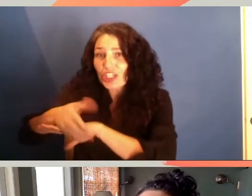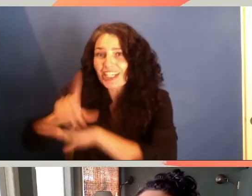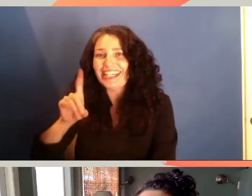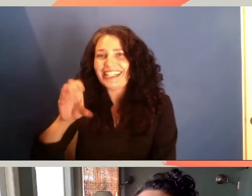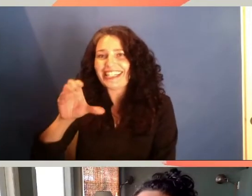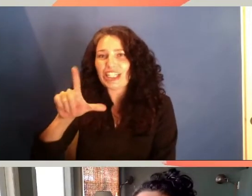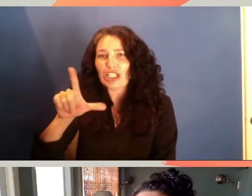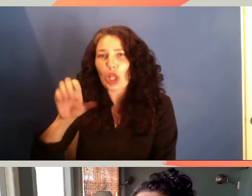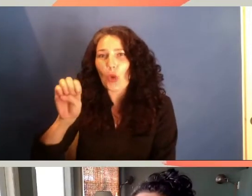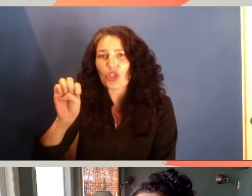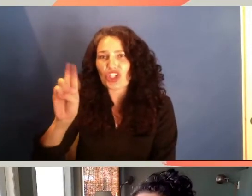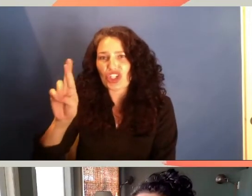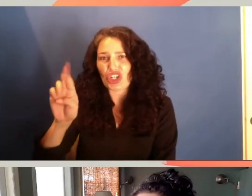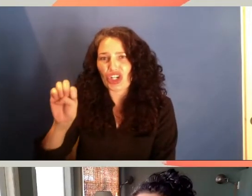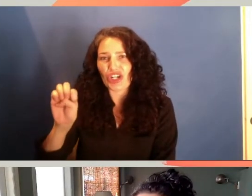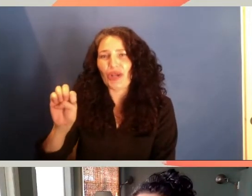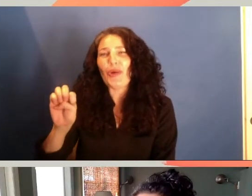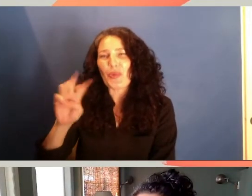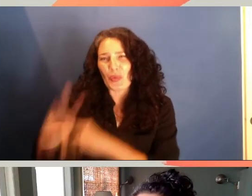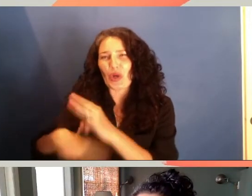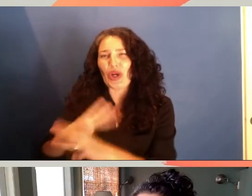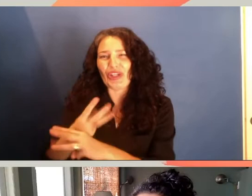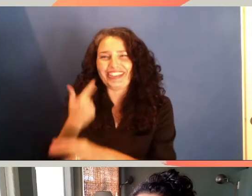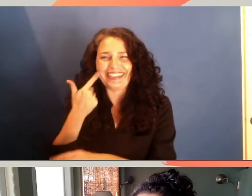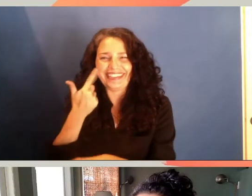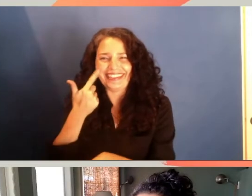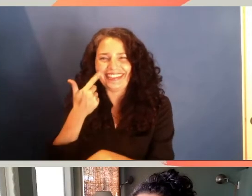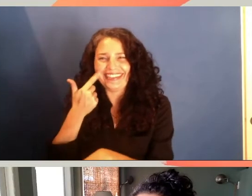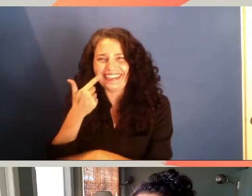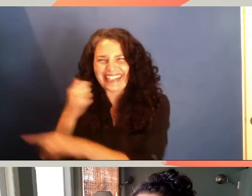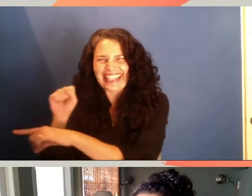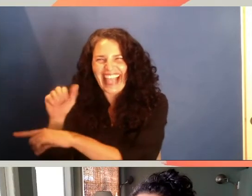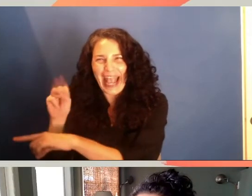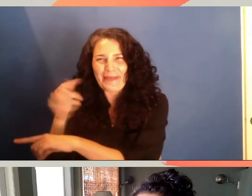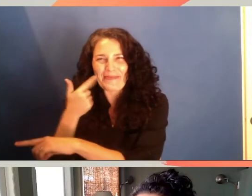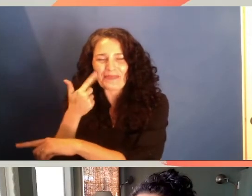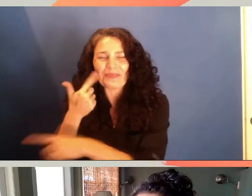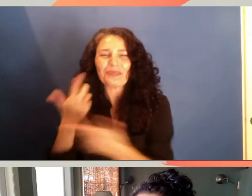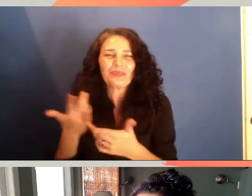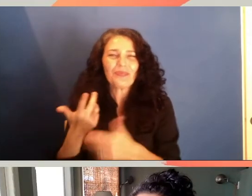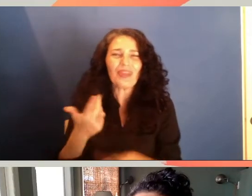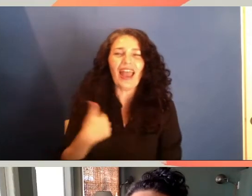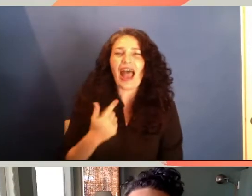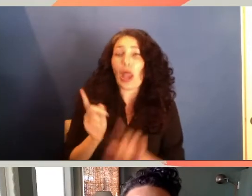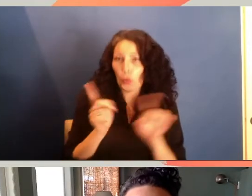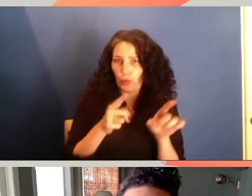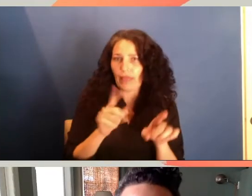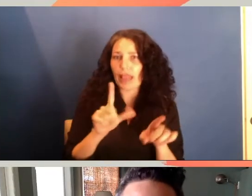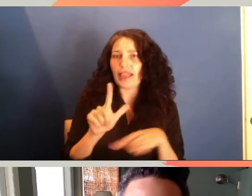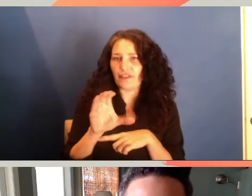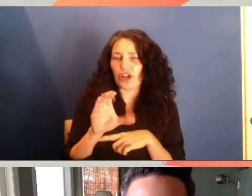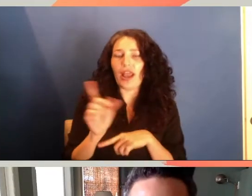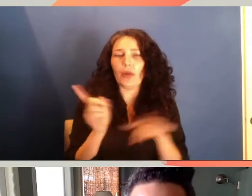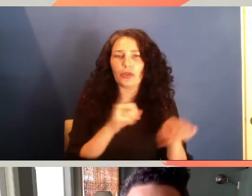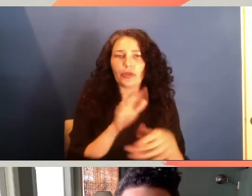I was in a meeting about a film that we're developing and we were talking about a plot line, and I said, "I don't know if this plot line